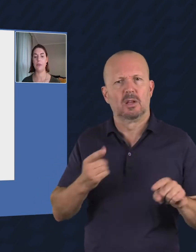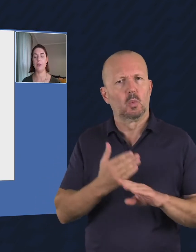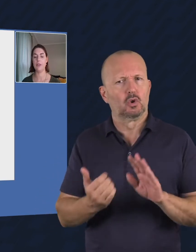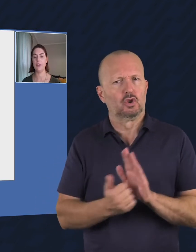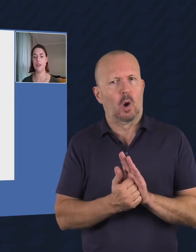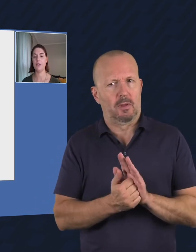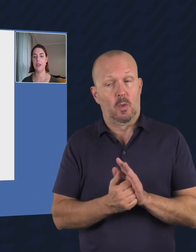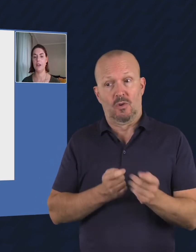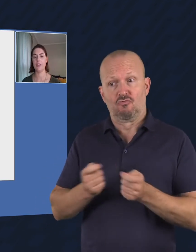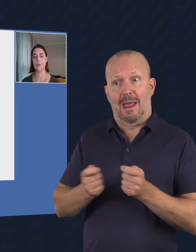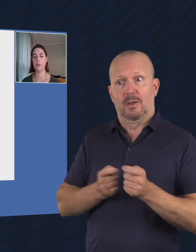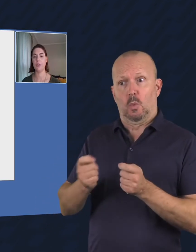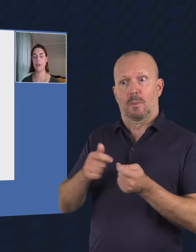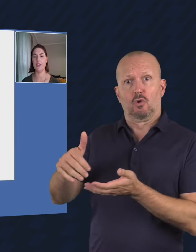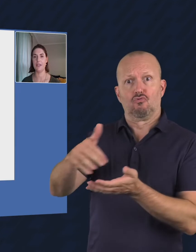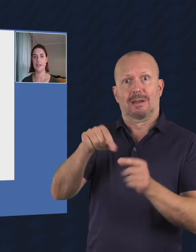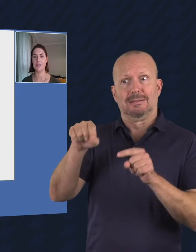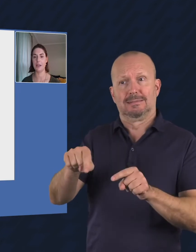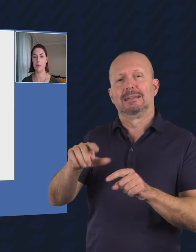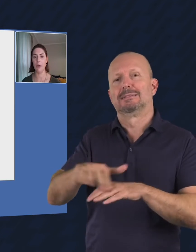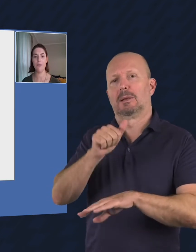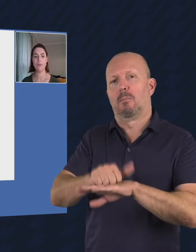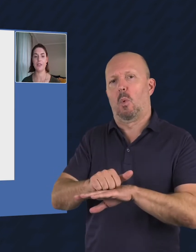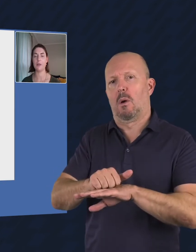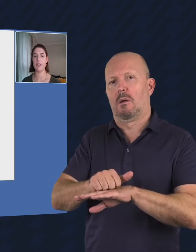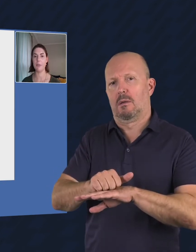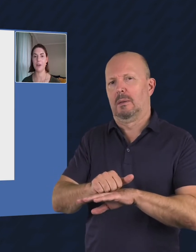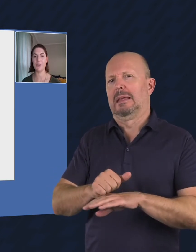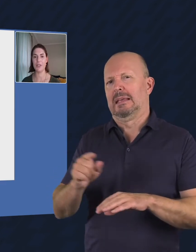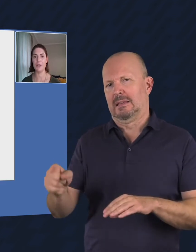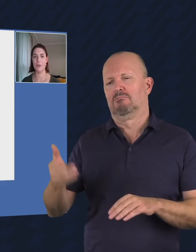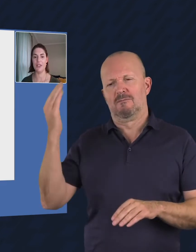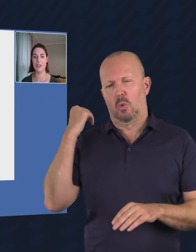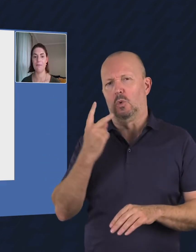ran with the National Heritage Board curators in Singapore in September of 2020.